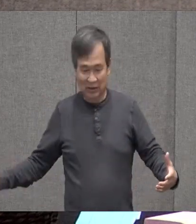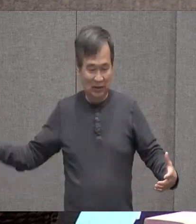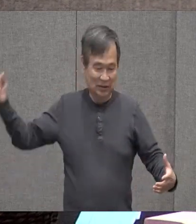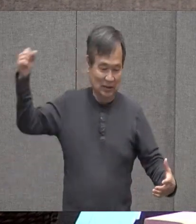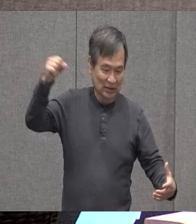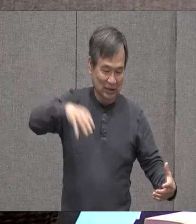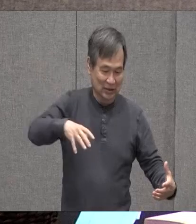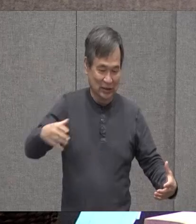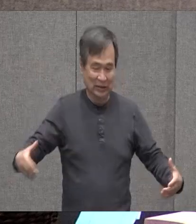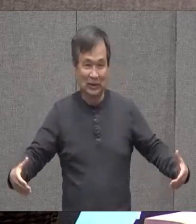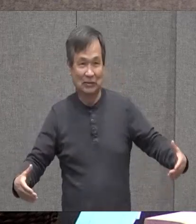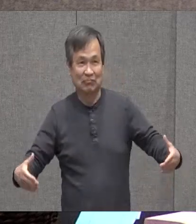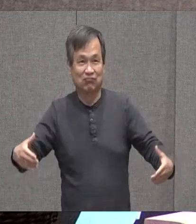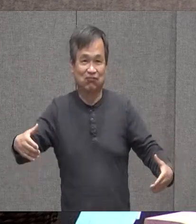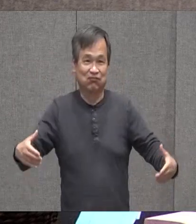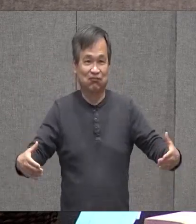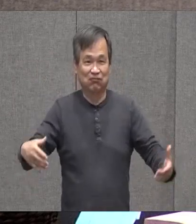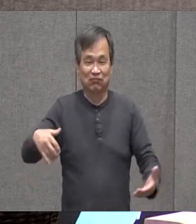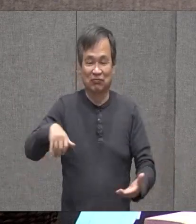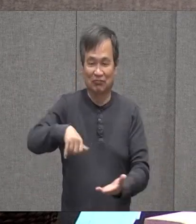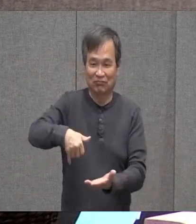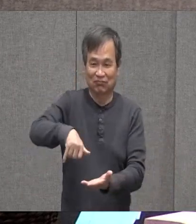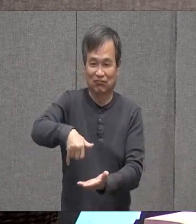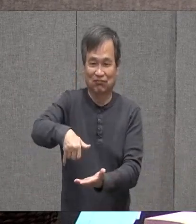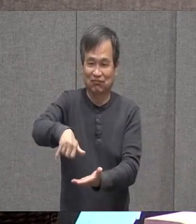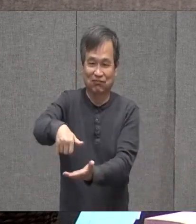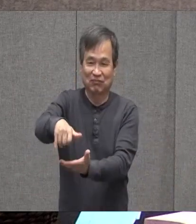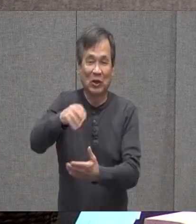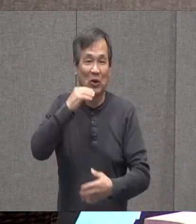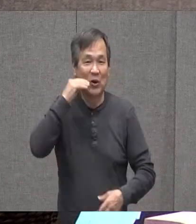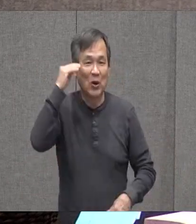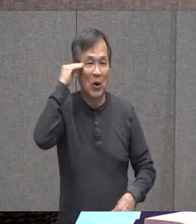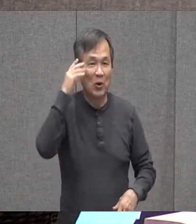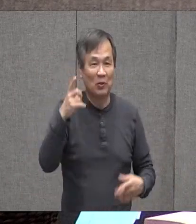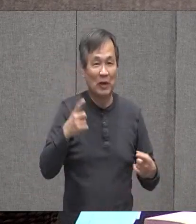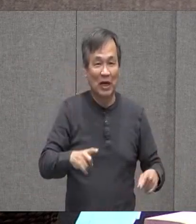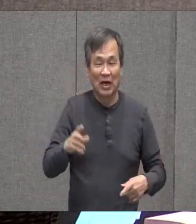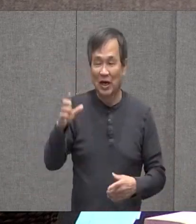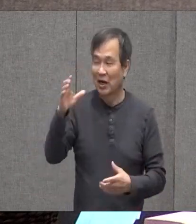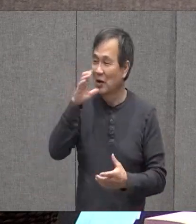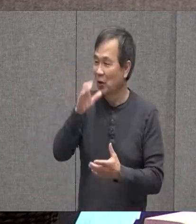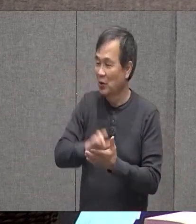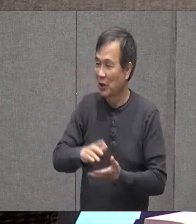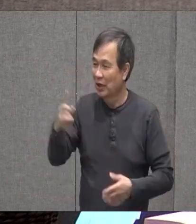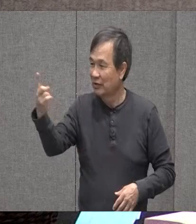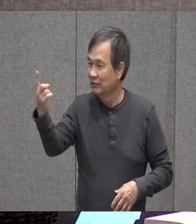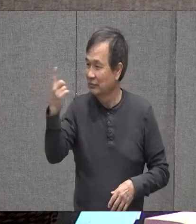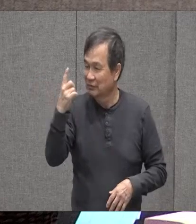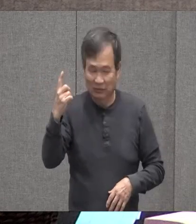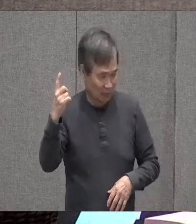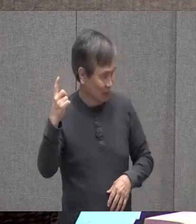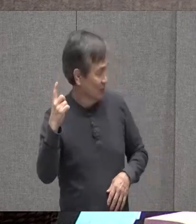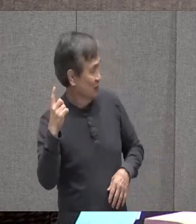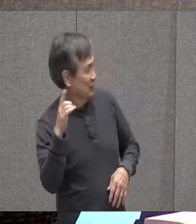and kept walking home. His wife met him at the door. "Dear husband, what a strange pot."